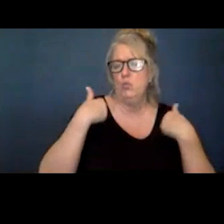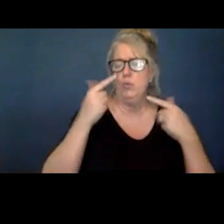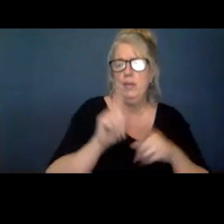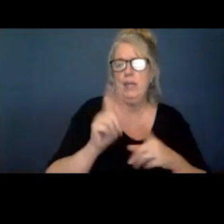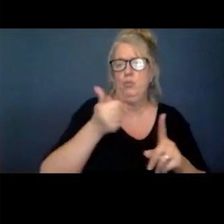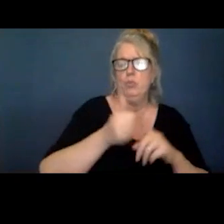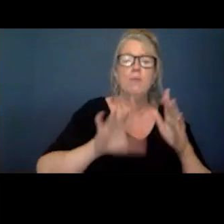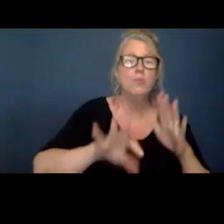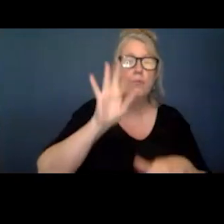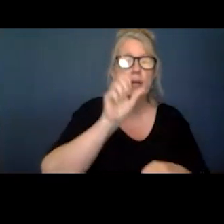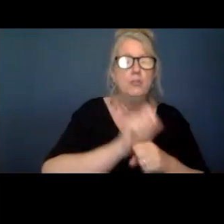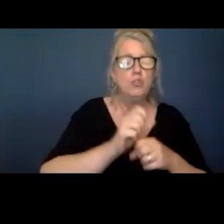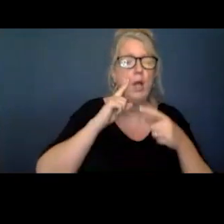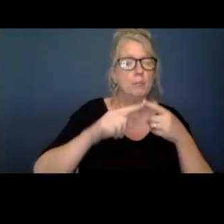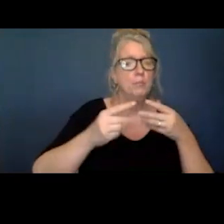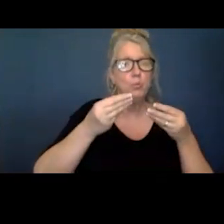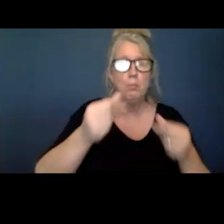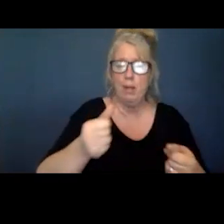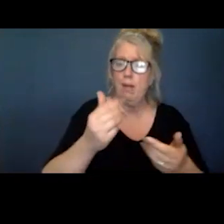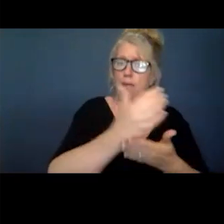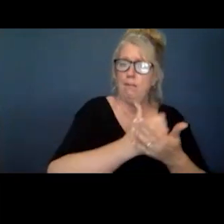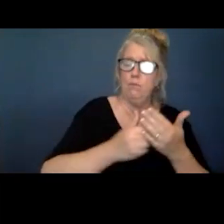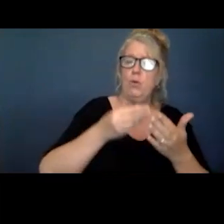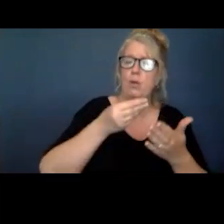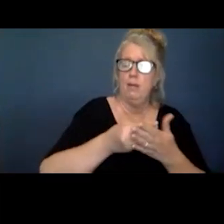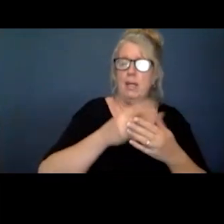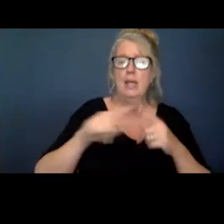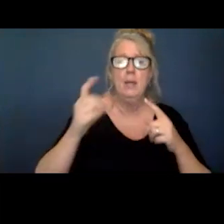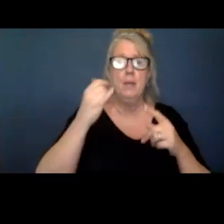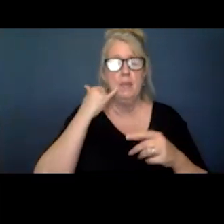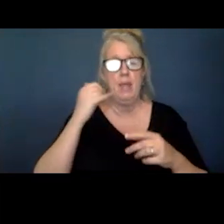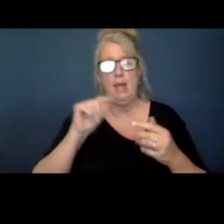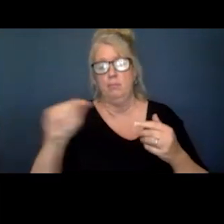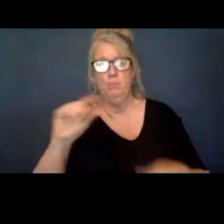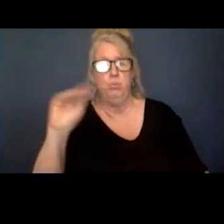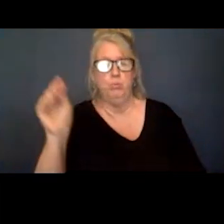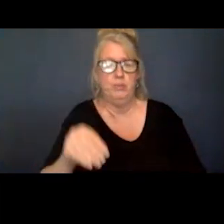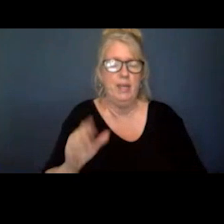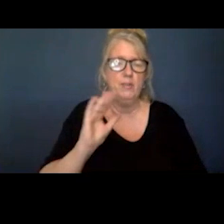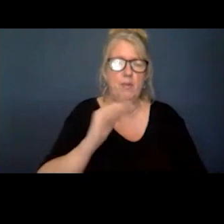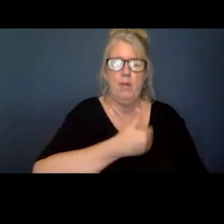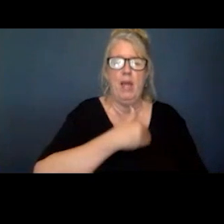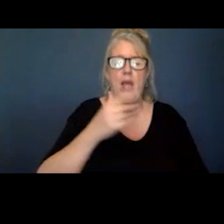jobs that pay a living wage. In fact, X % of our participants have stepped into roles that